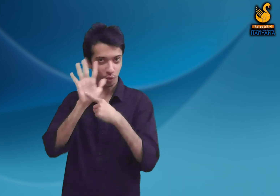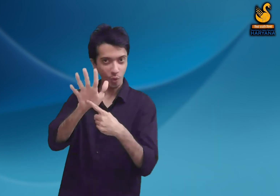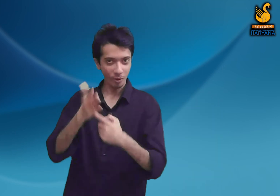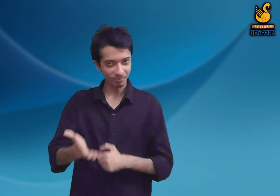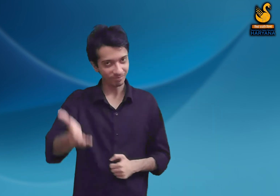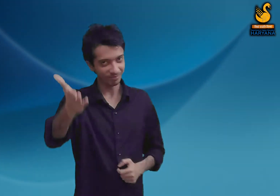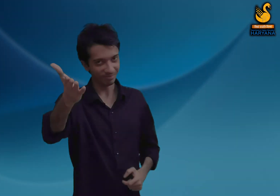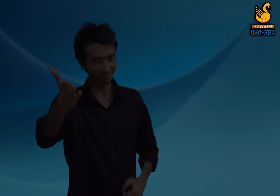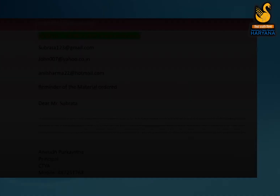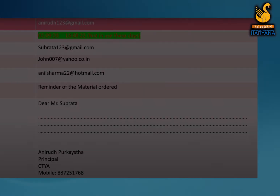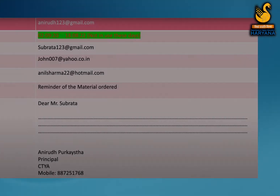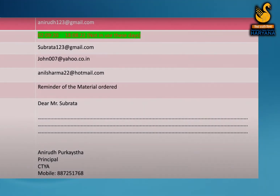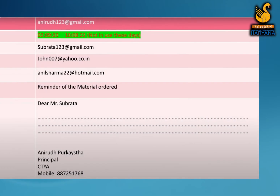Here is a sample of structure of an email.